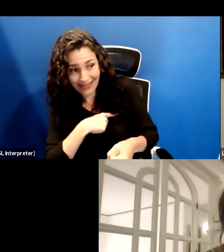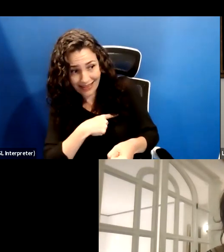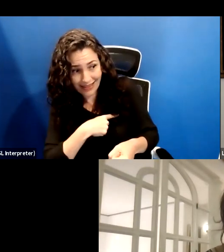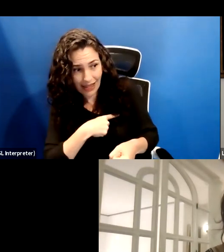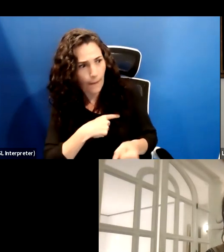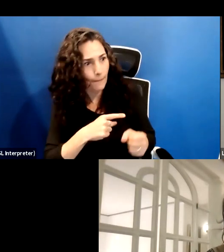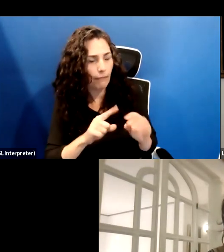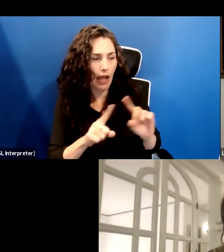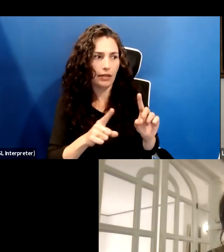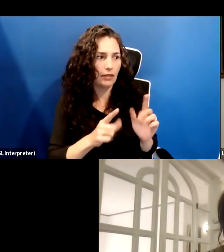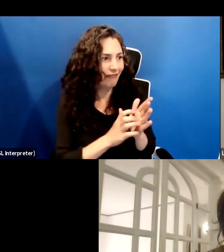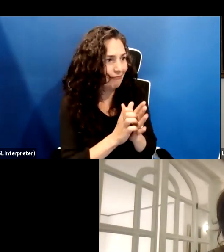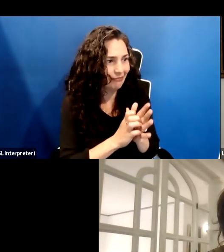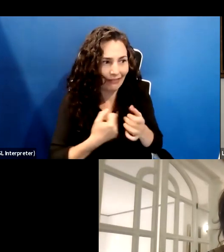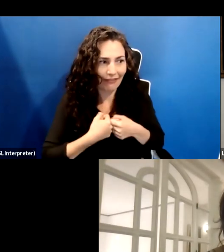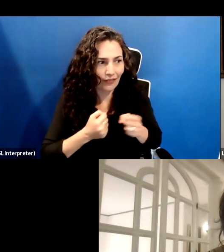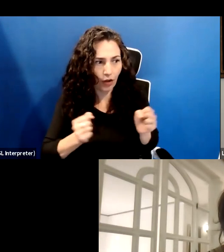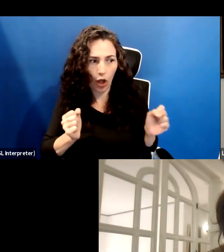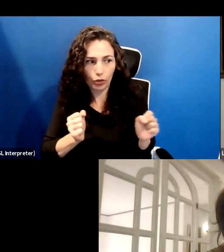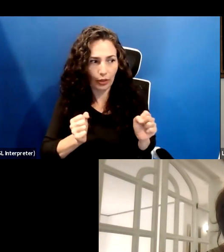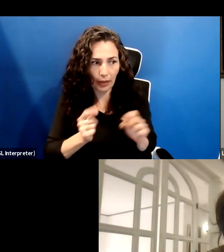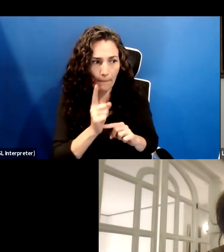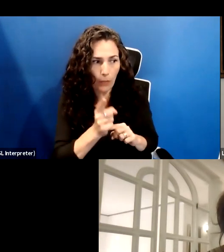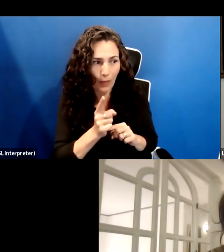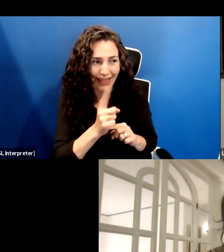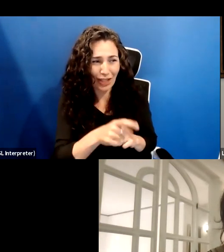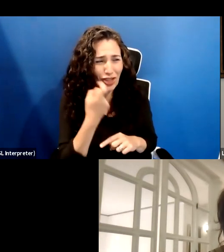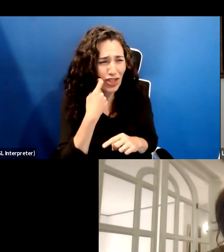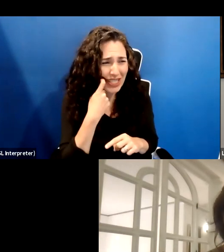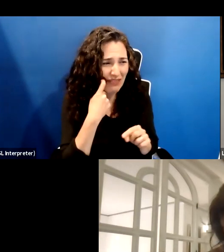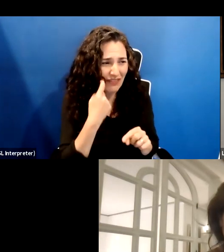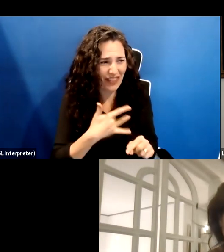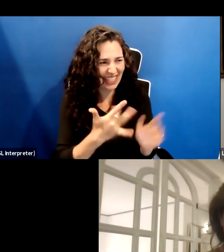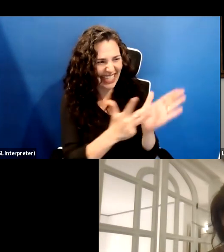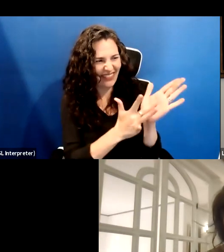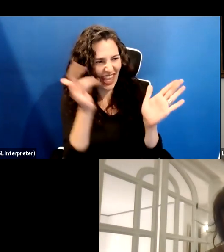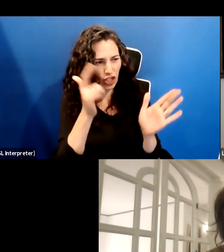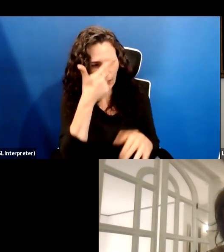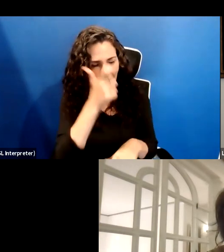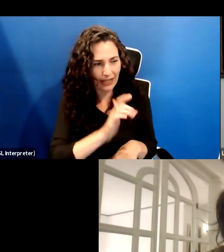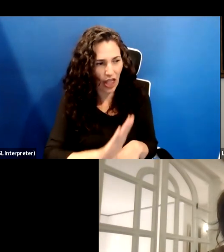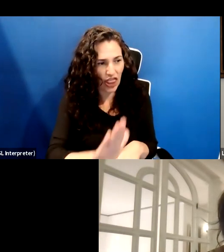where their vulnerabilities have been taken advantage of in the worst kinds of ways. And so,